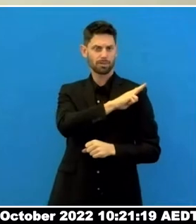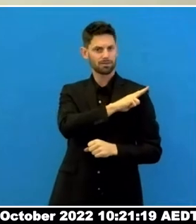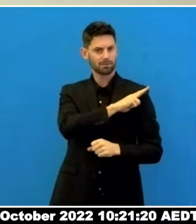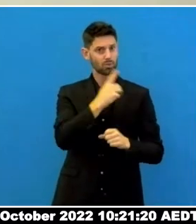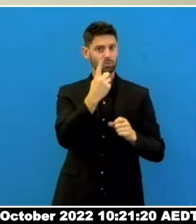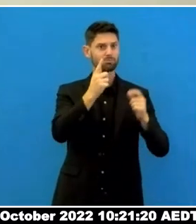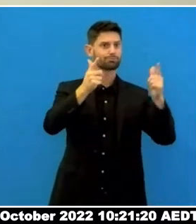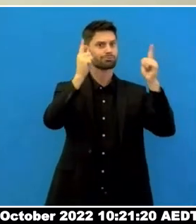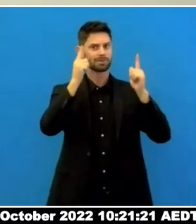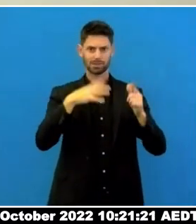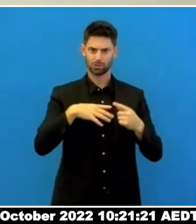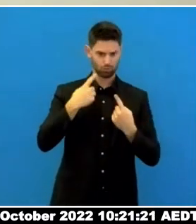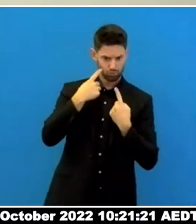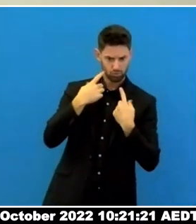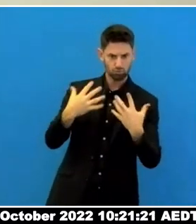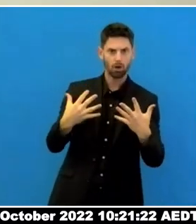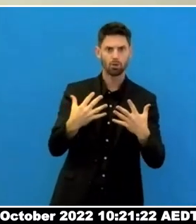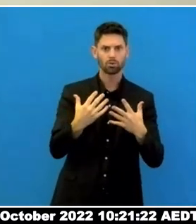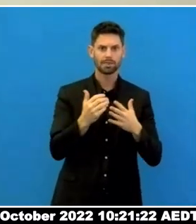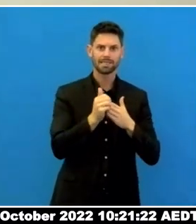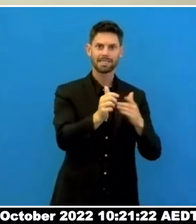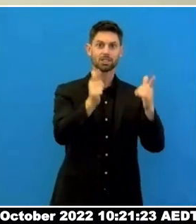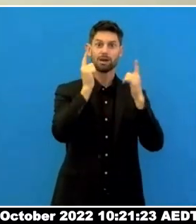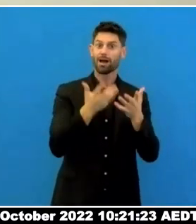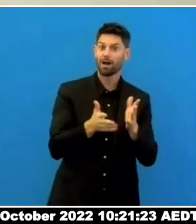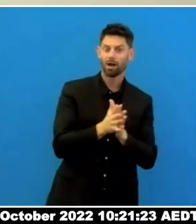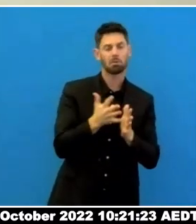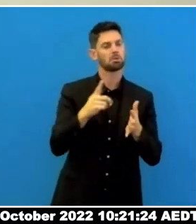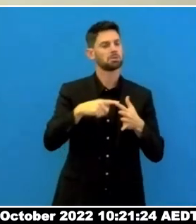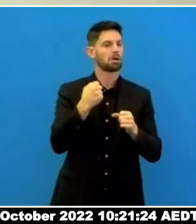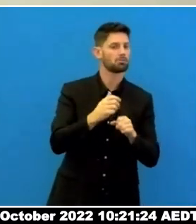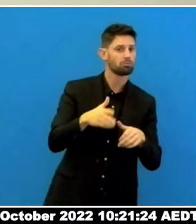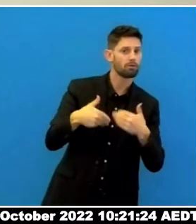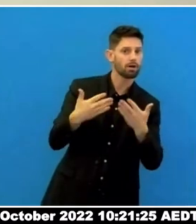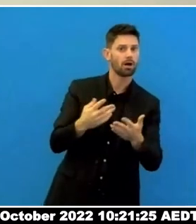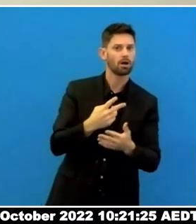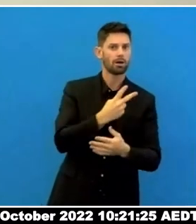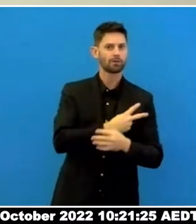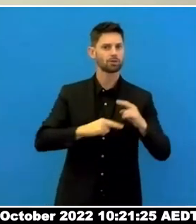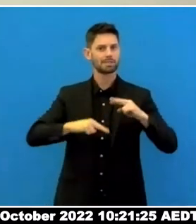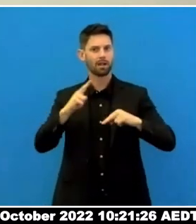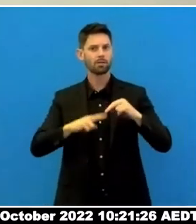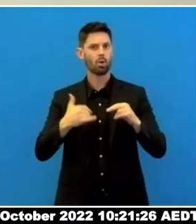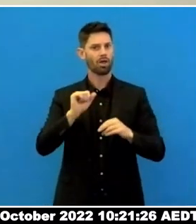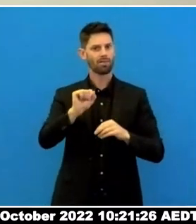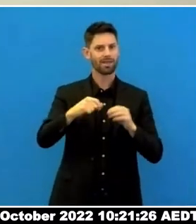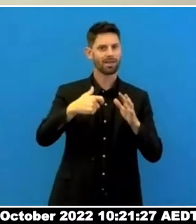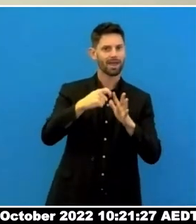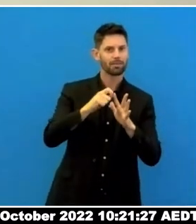via professional development or KPIs, for example, and safe and transparent reporting mechanisms are needed for staff